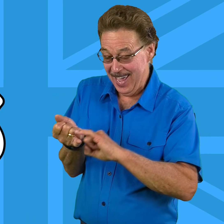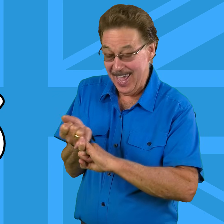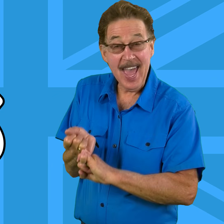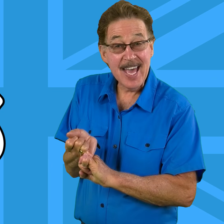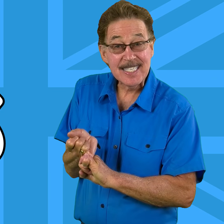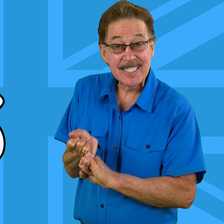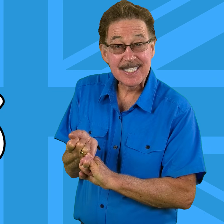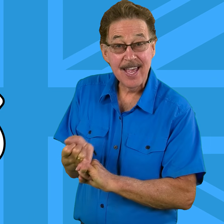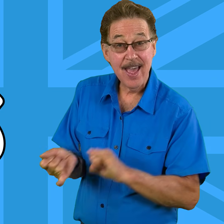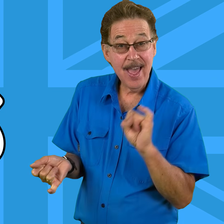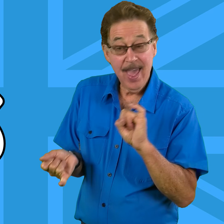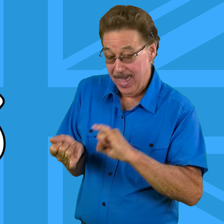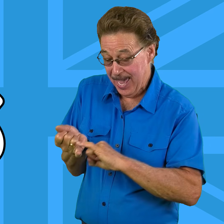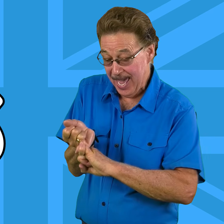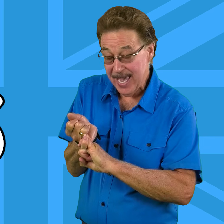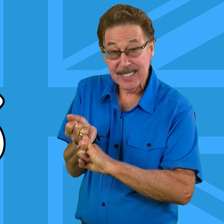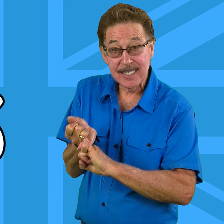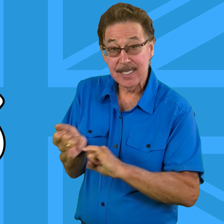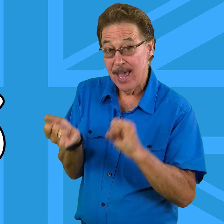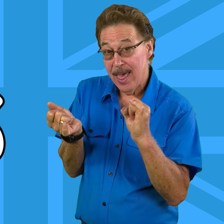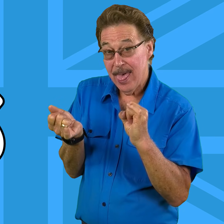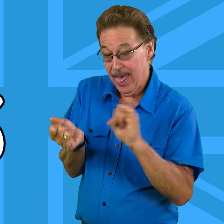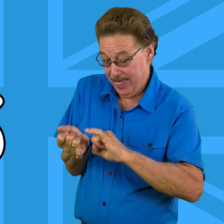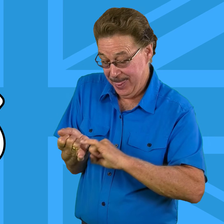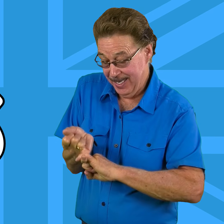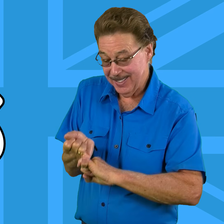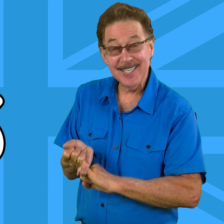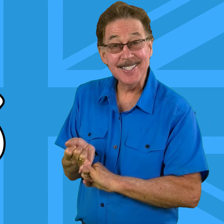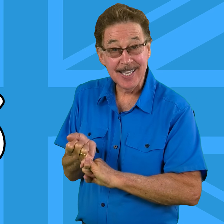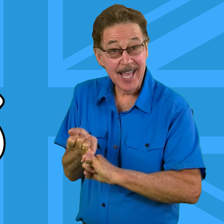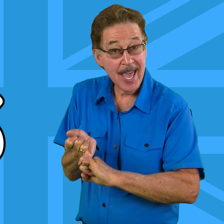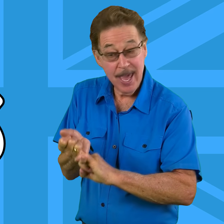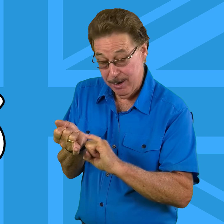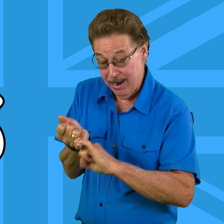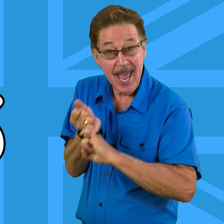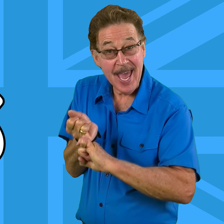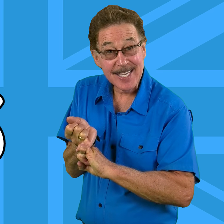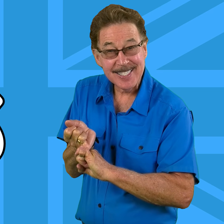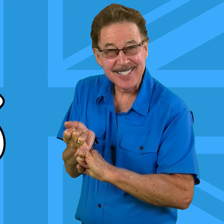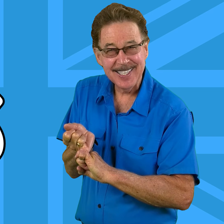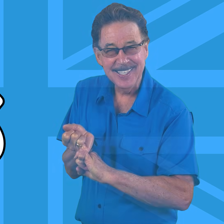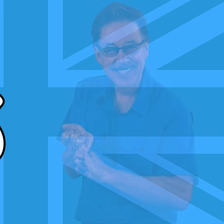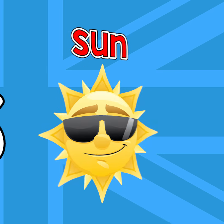S, s, this is the letter s